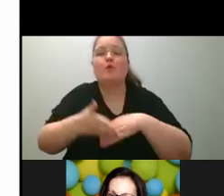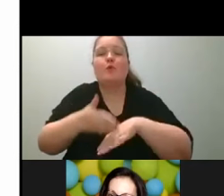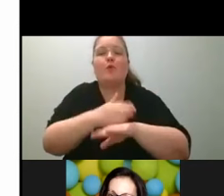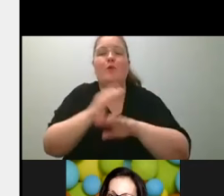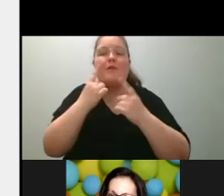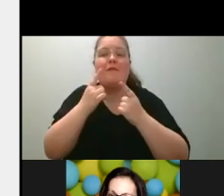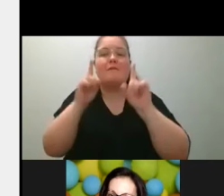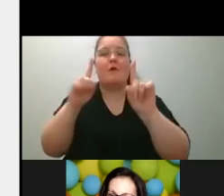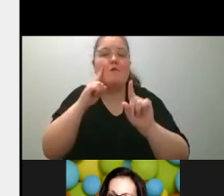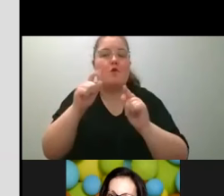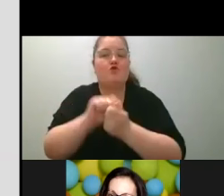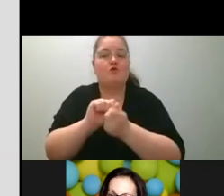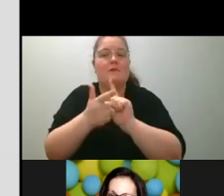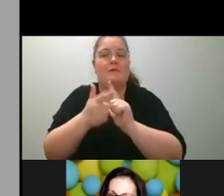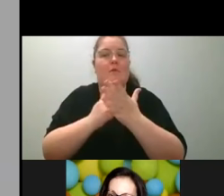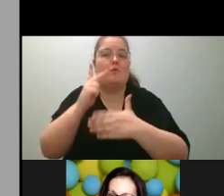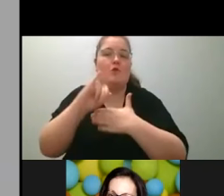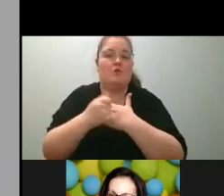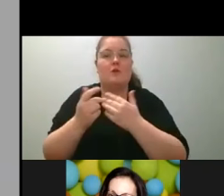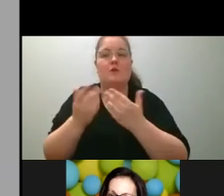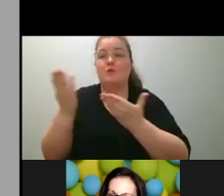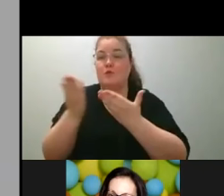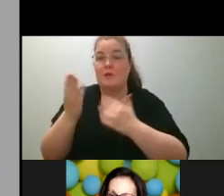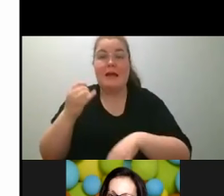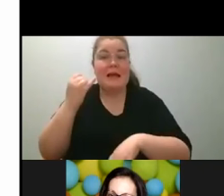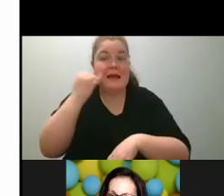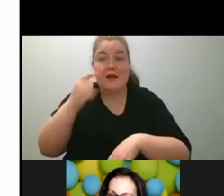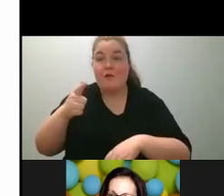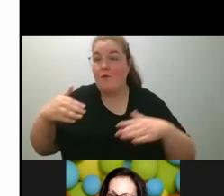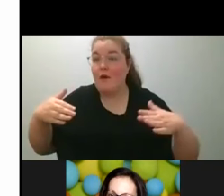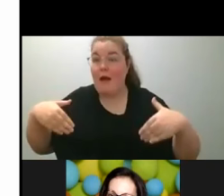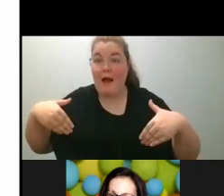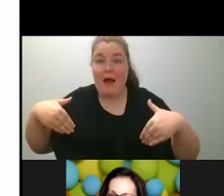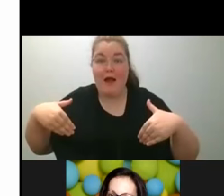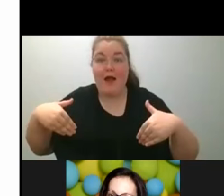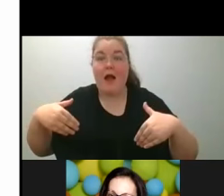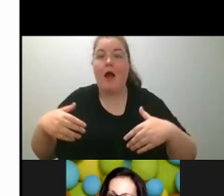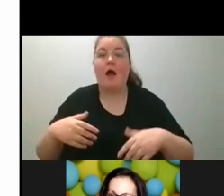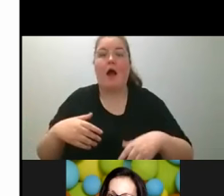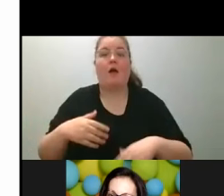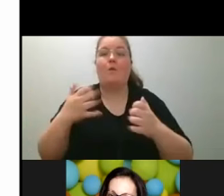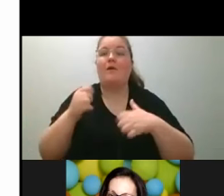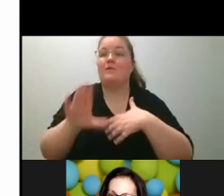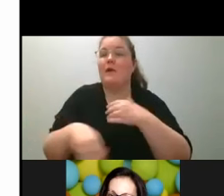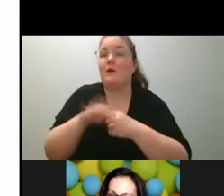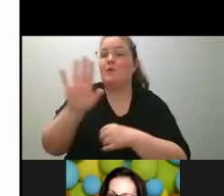with translation projects. If you haven't done so, we'd love to see all of you include your name, pronoun,